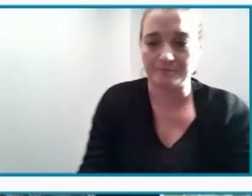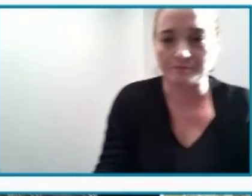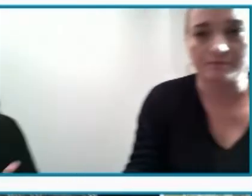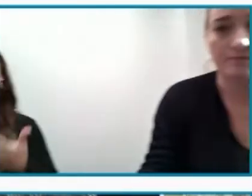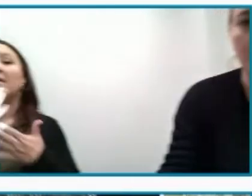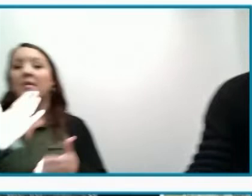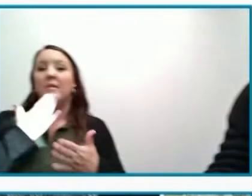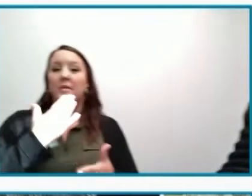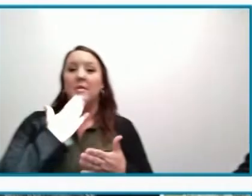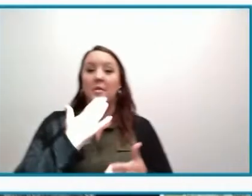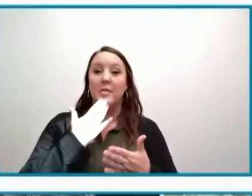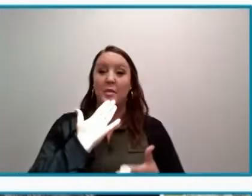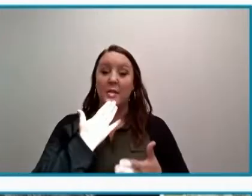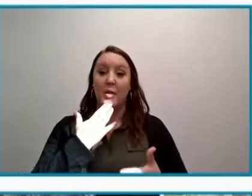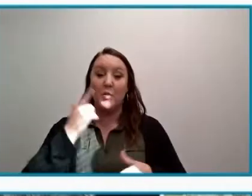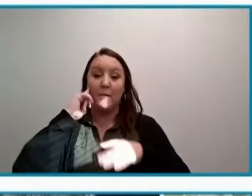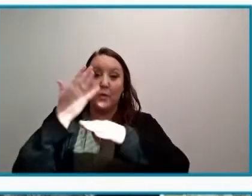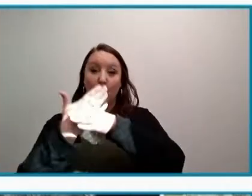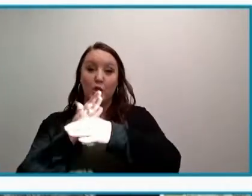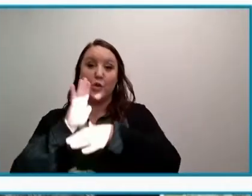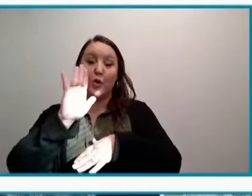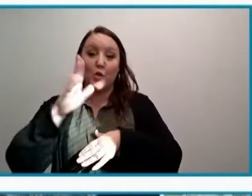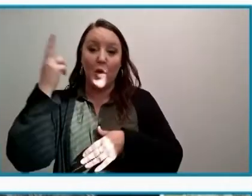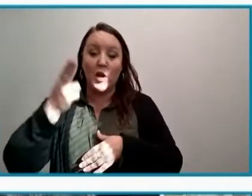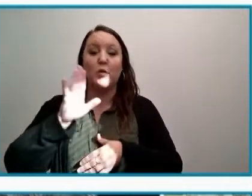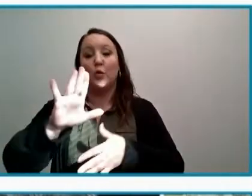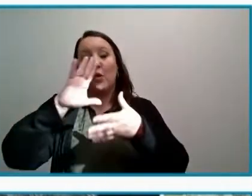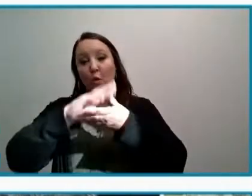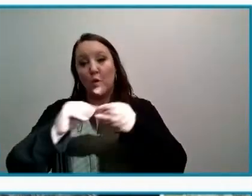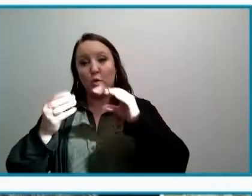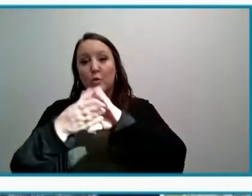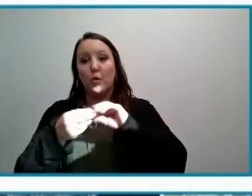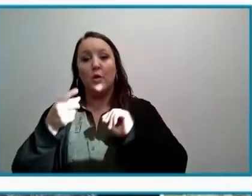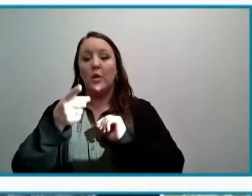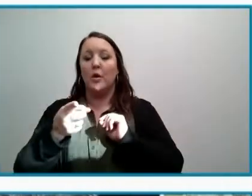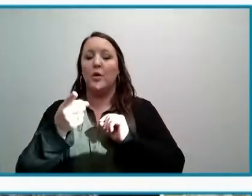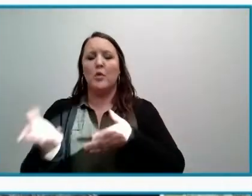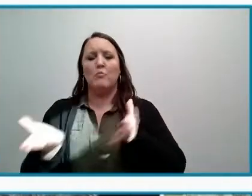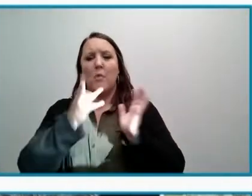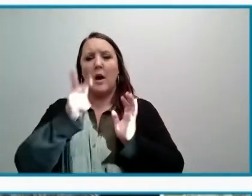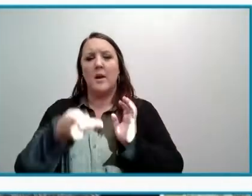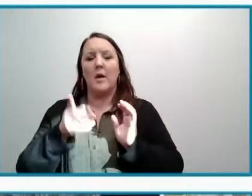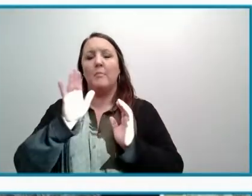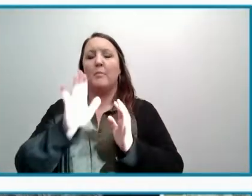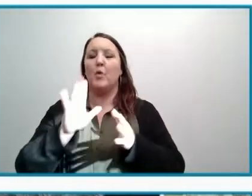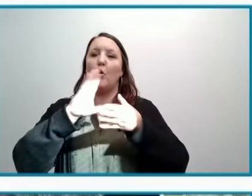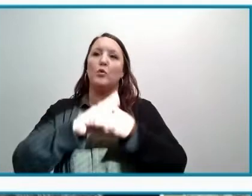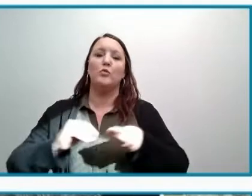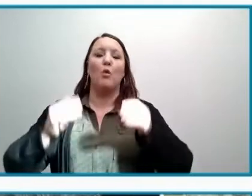And I think that you brought up this aspect of storytelling is really critical. And that's something Charlie,